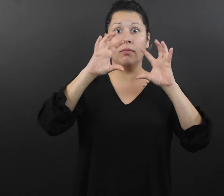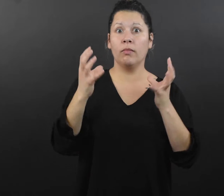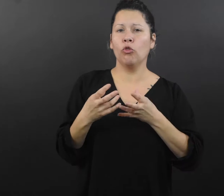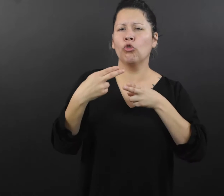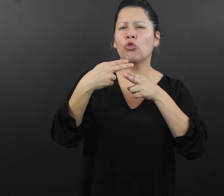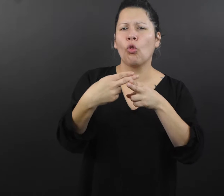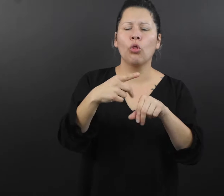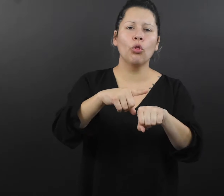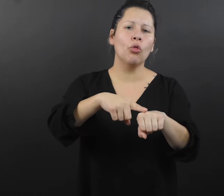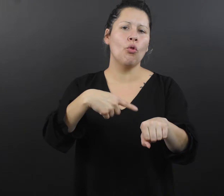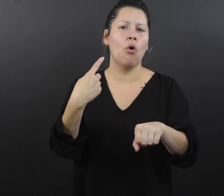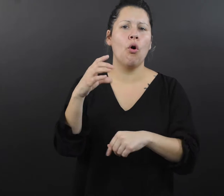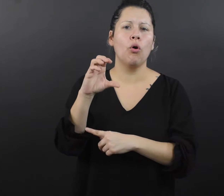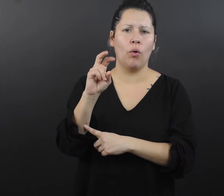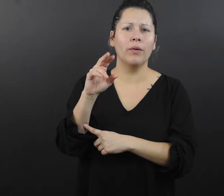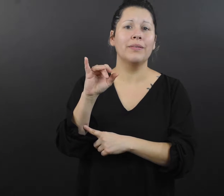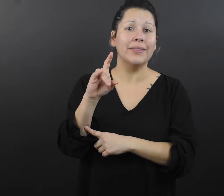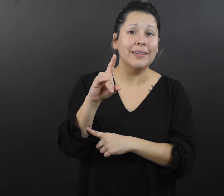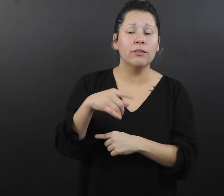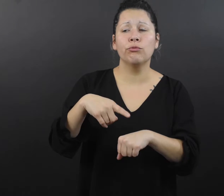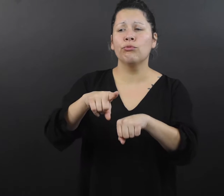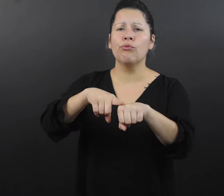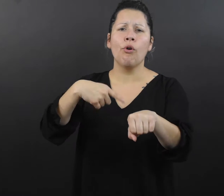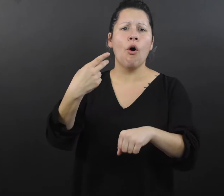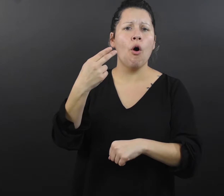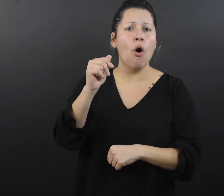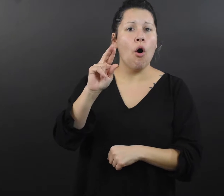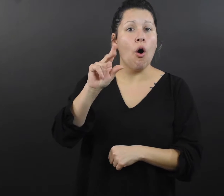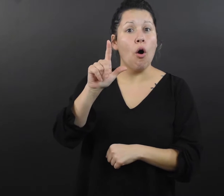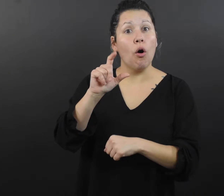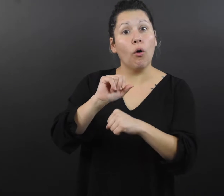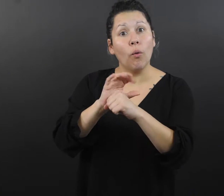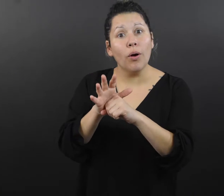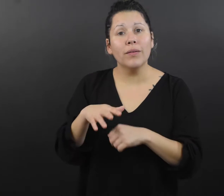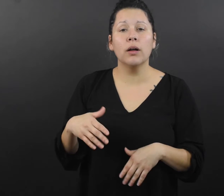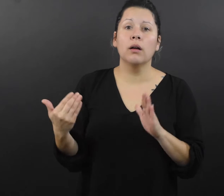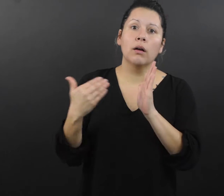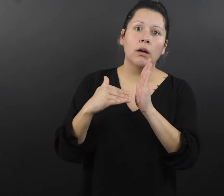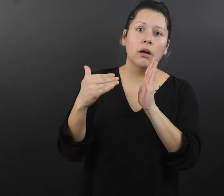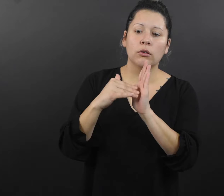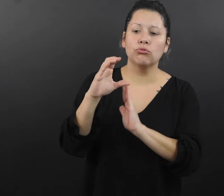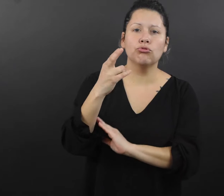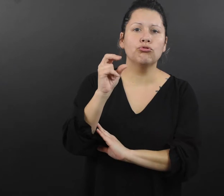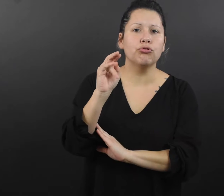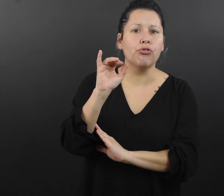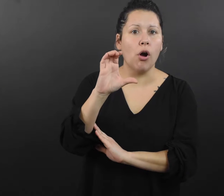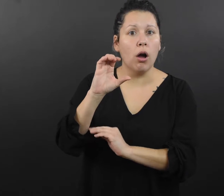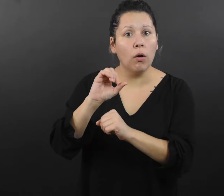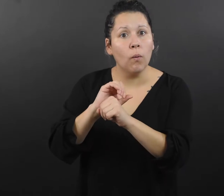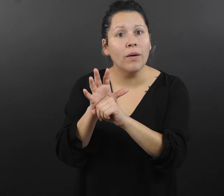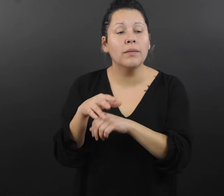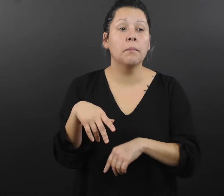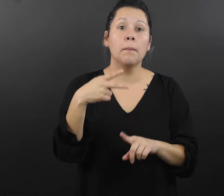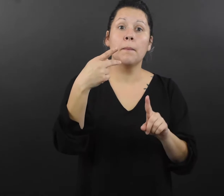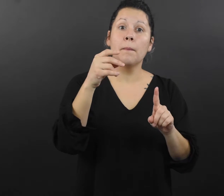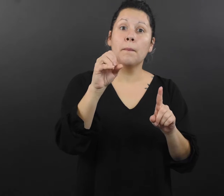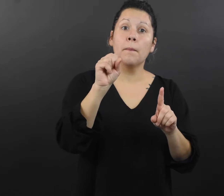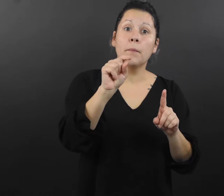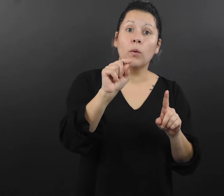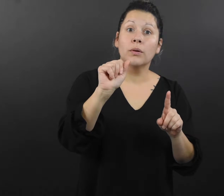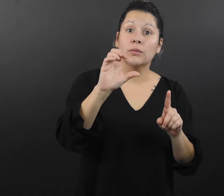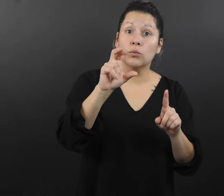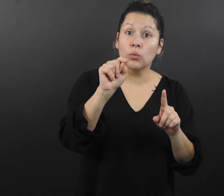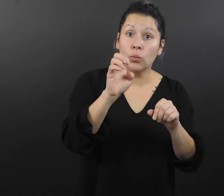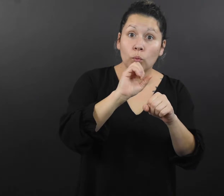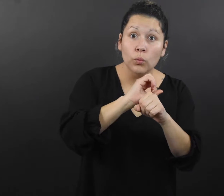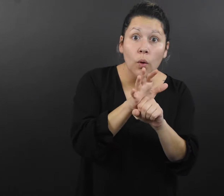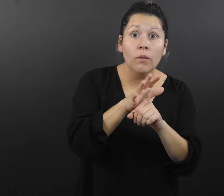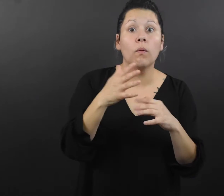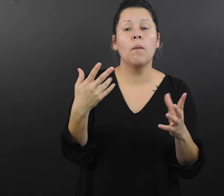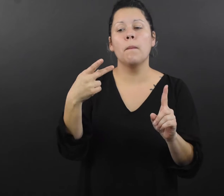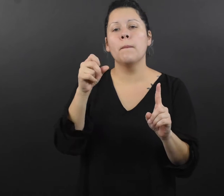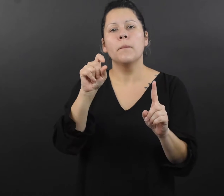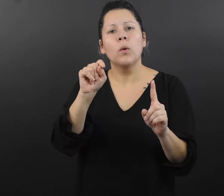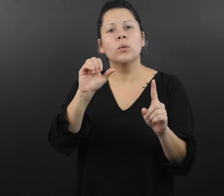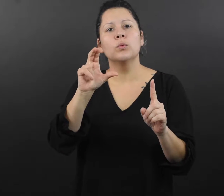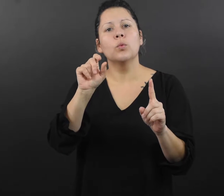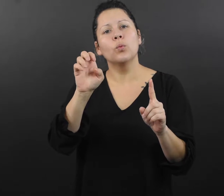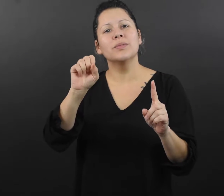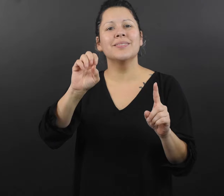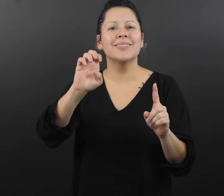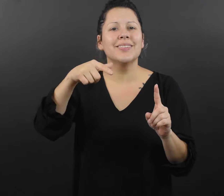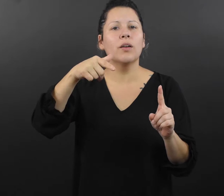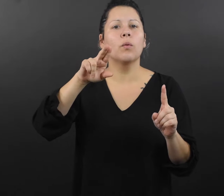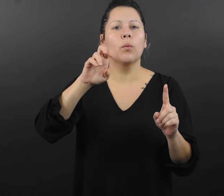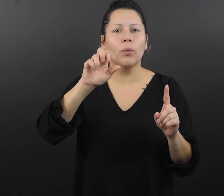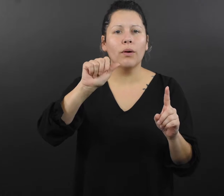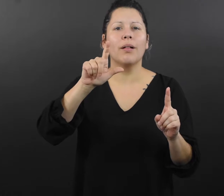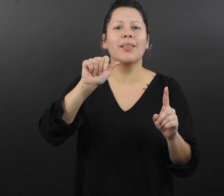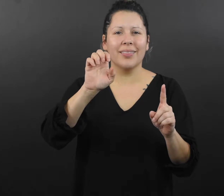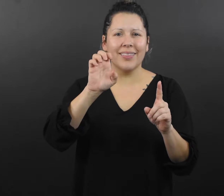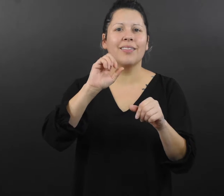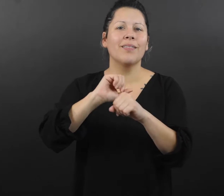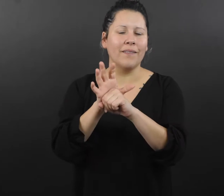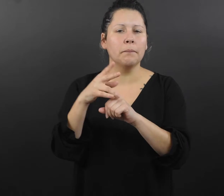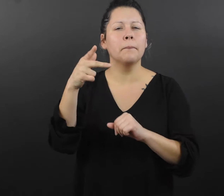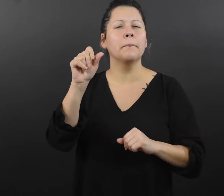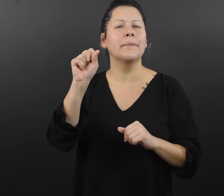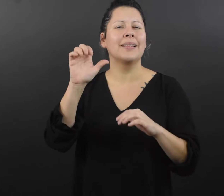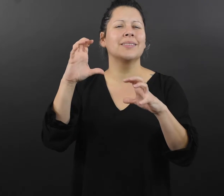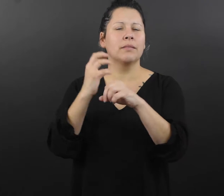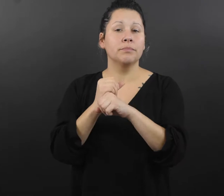long-haul COVID, chronic COVID, post- acute COVID, or post-acute sequelae of COVID-19 (PASC).